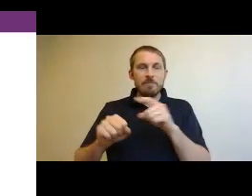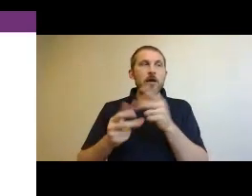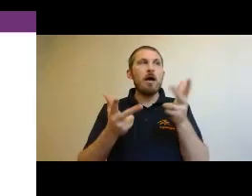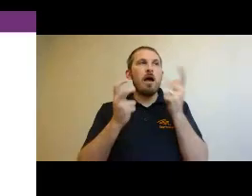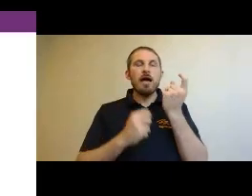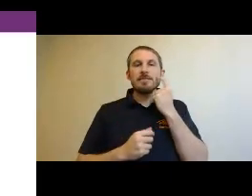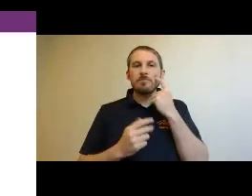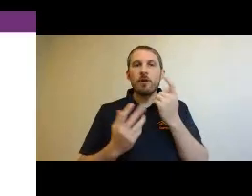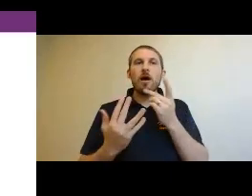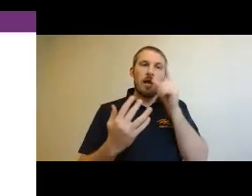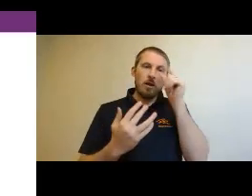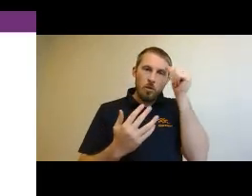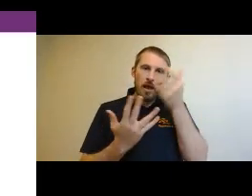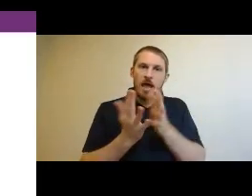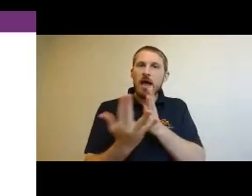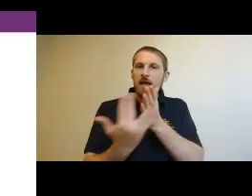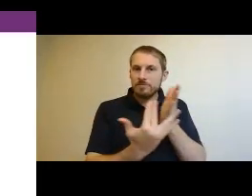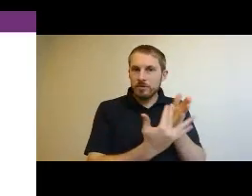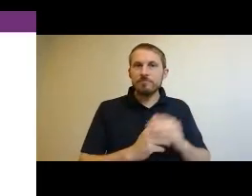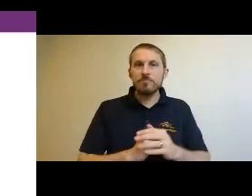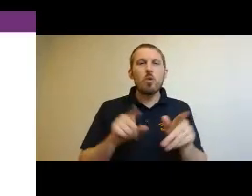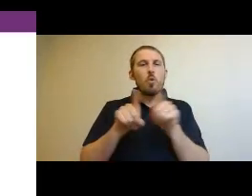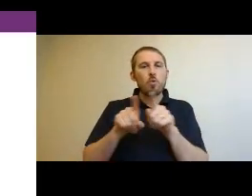confidence by showing what support is available, no matter